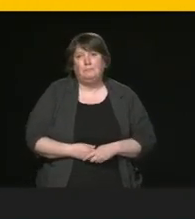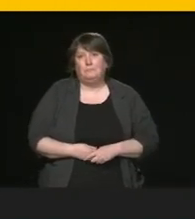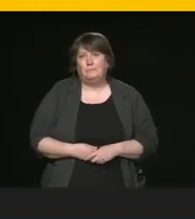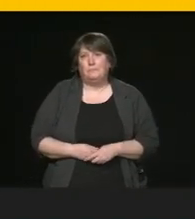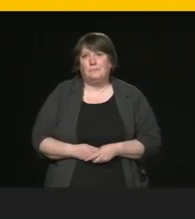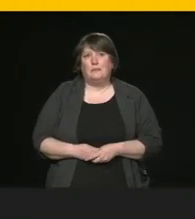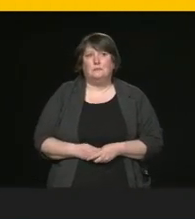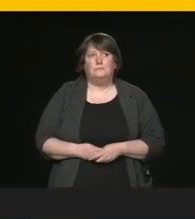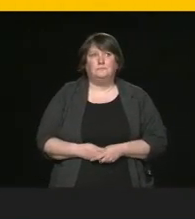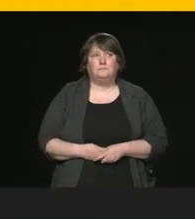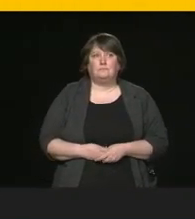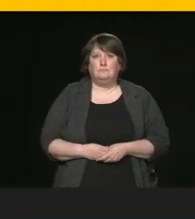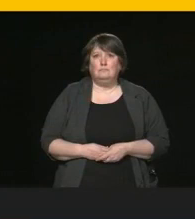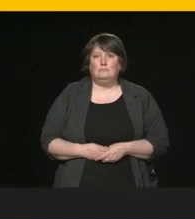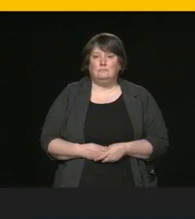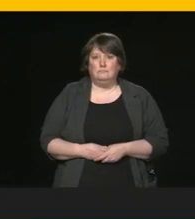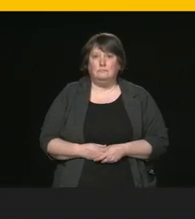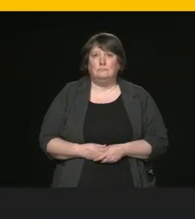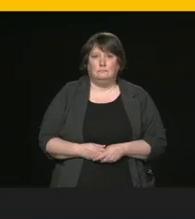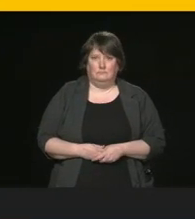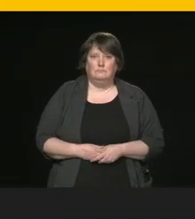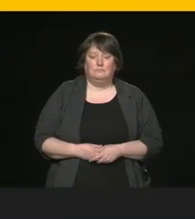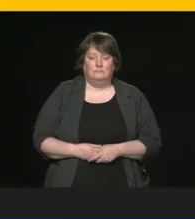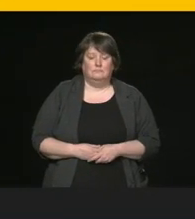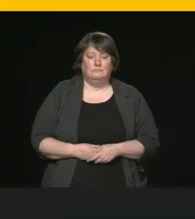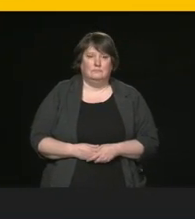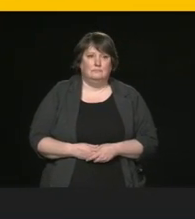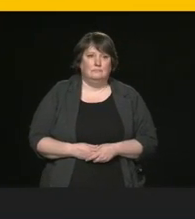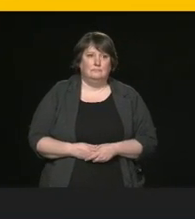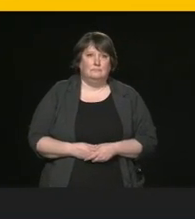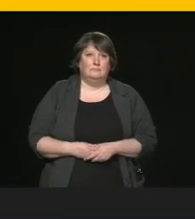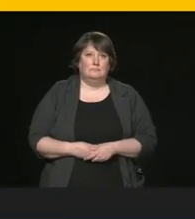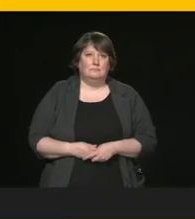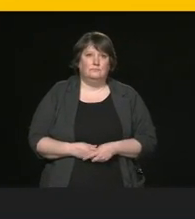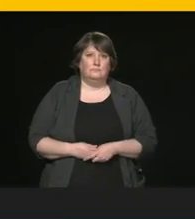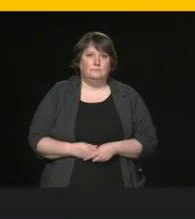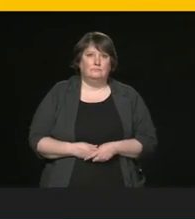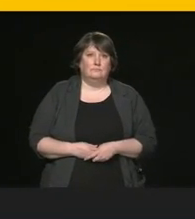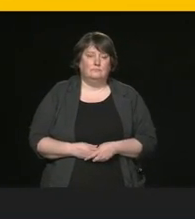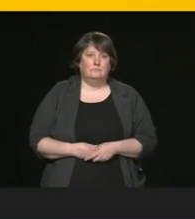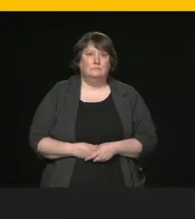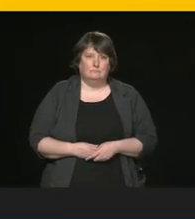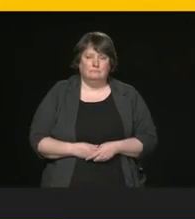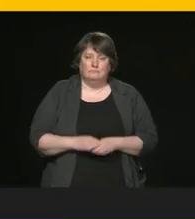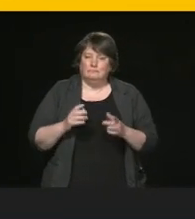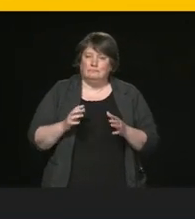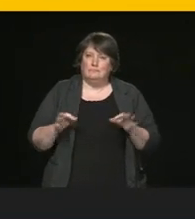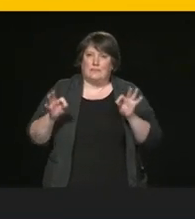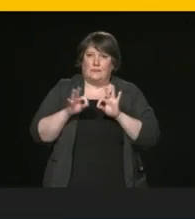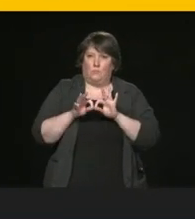TAM TO SPEAK A FEW EXTRA WORDS.